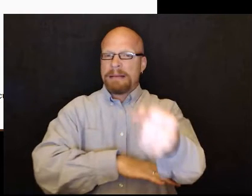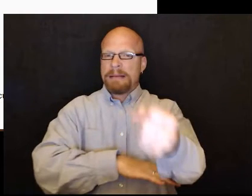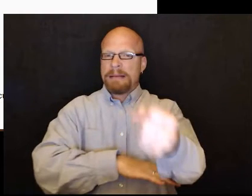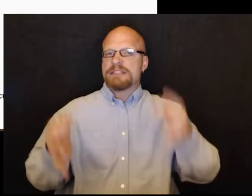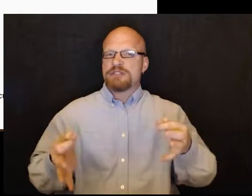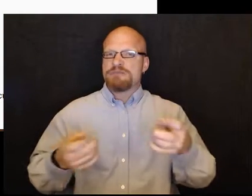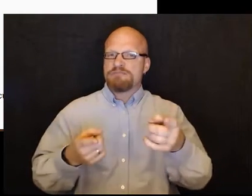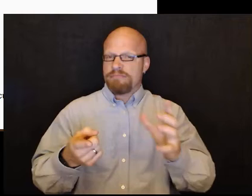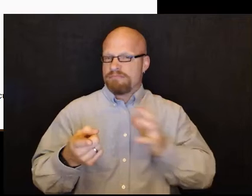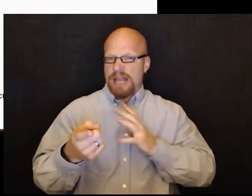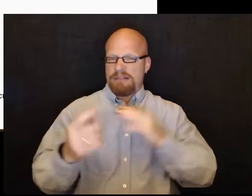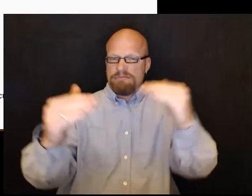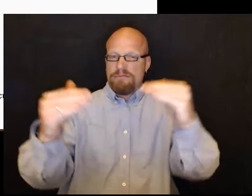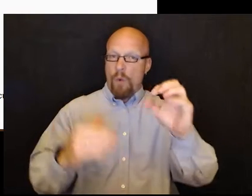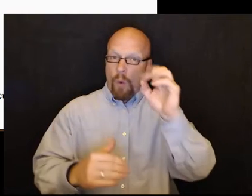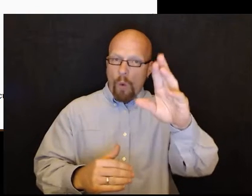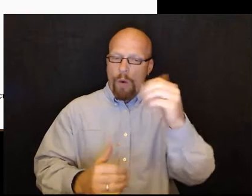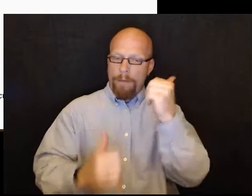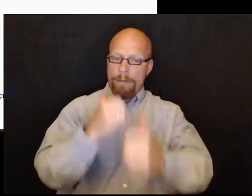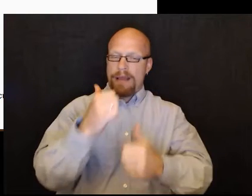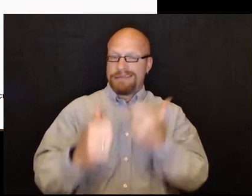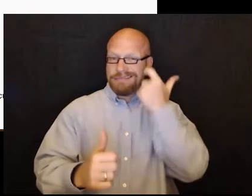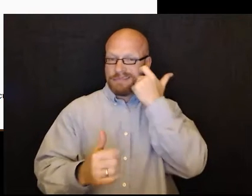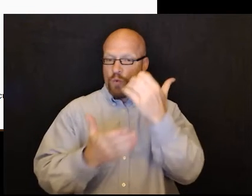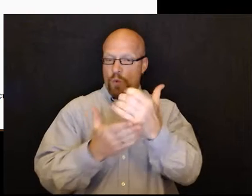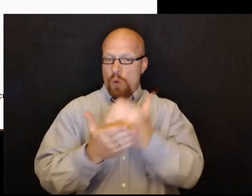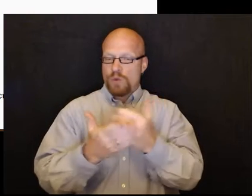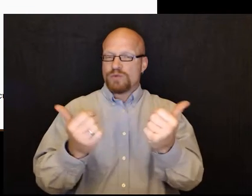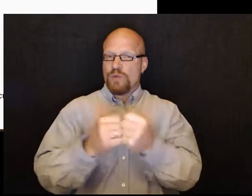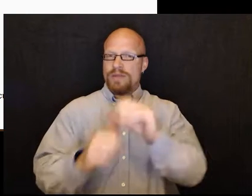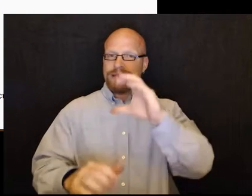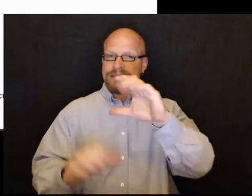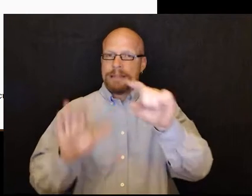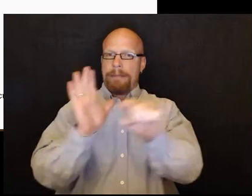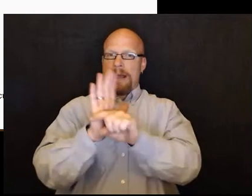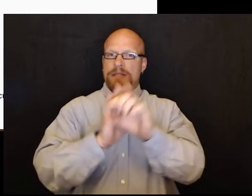mathematics assessment test